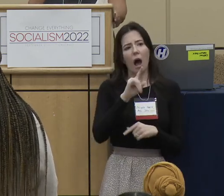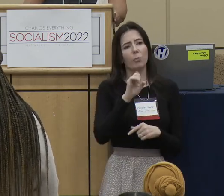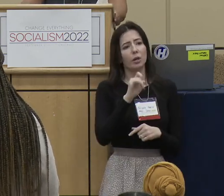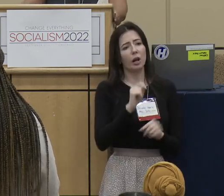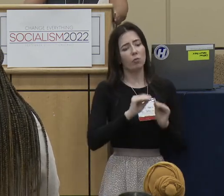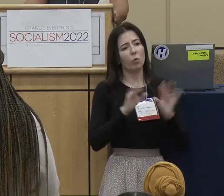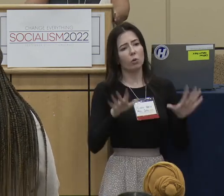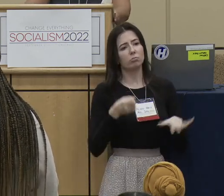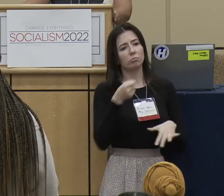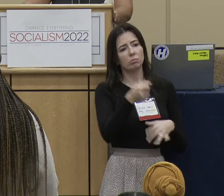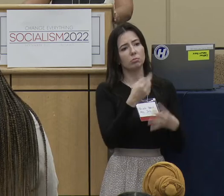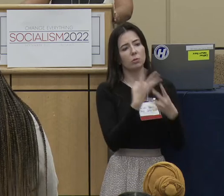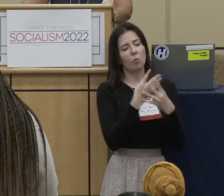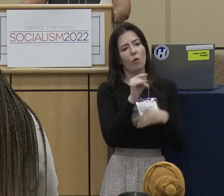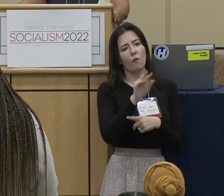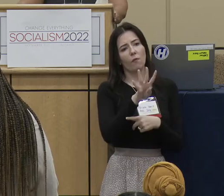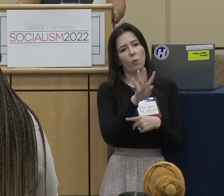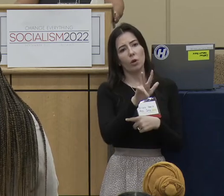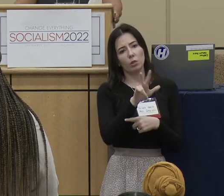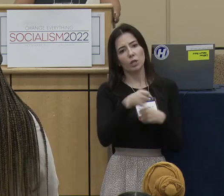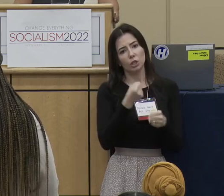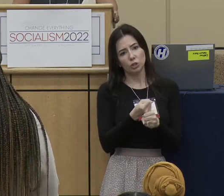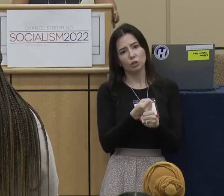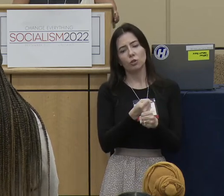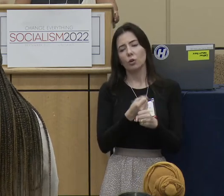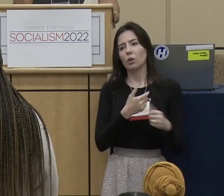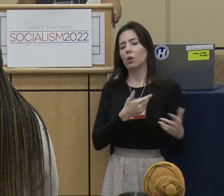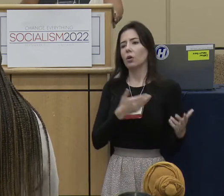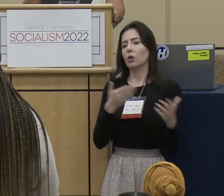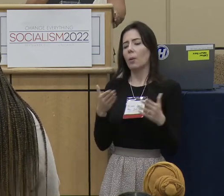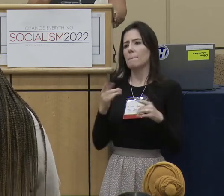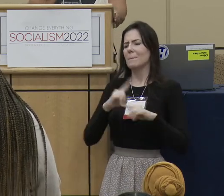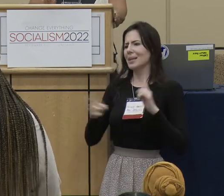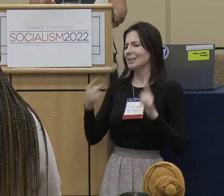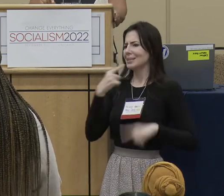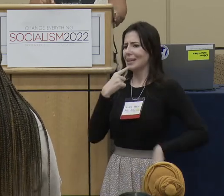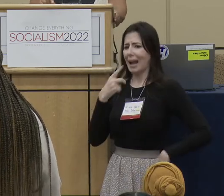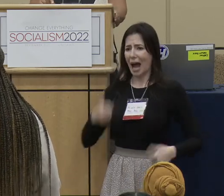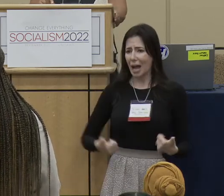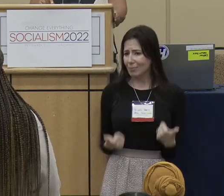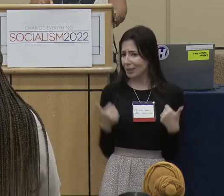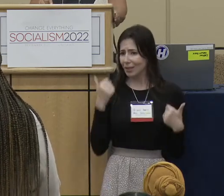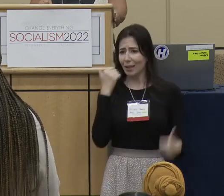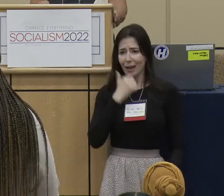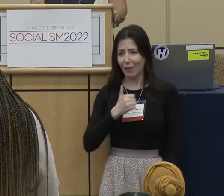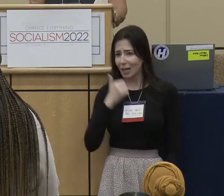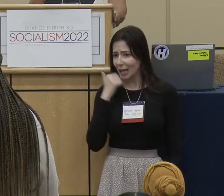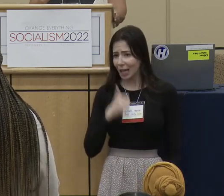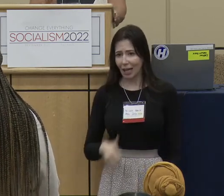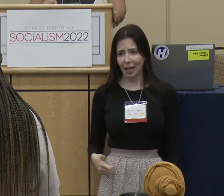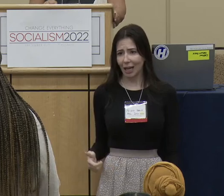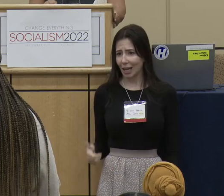one for further prisons. Albert, of course, spent 45 years in solitary in Angola prison, but I'm living that